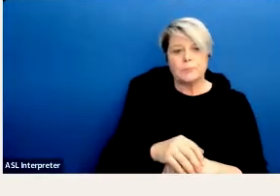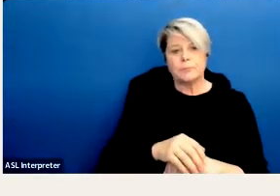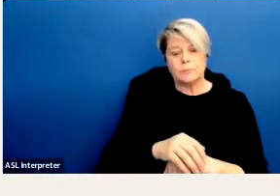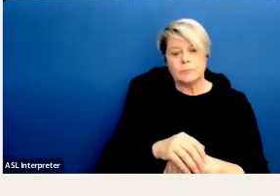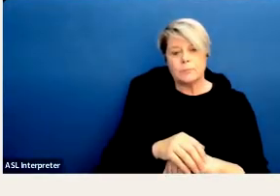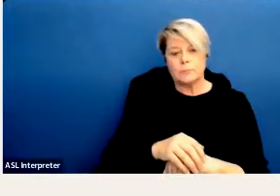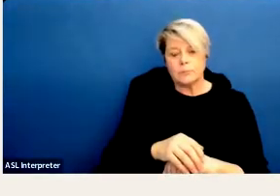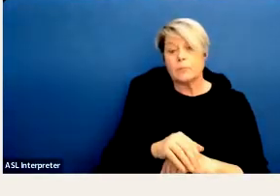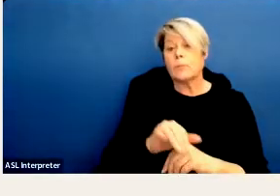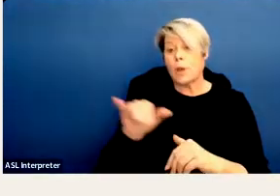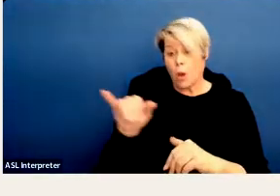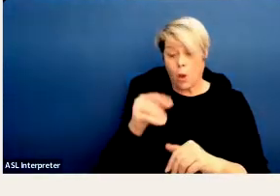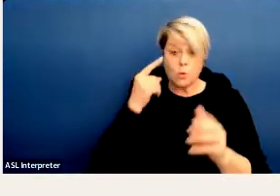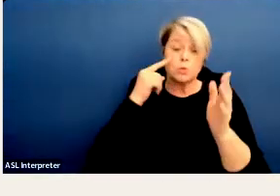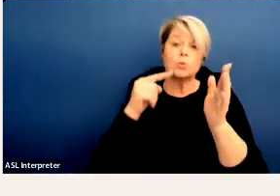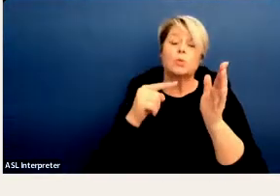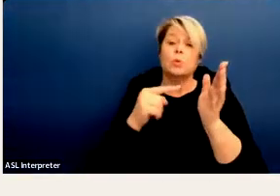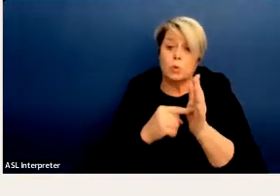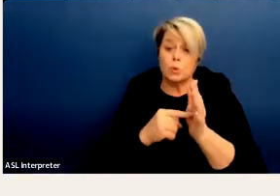menu. You will also be able to find that Stephanie